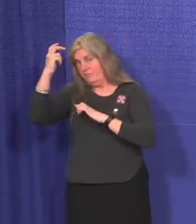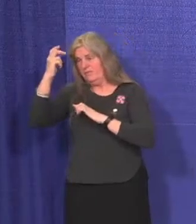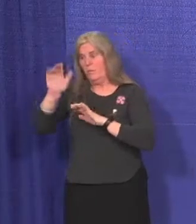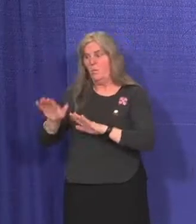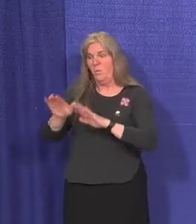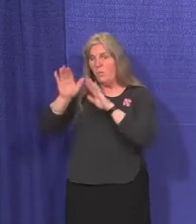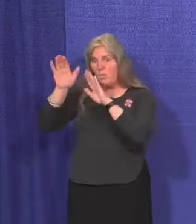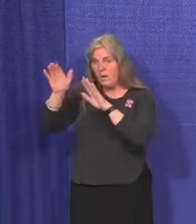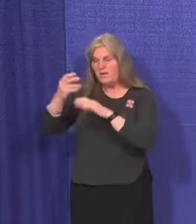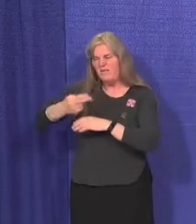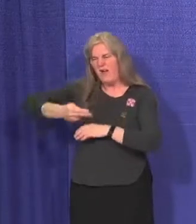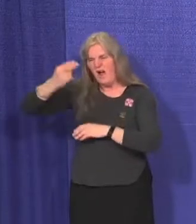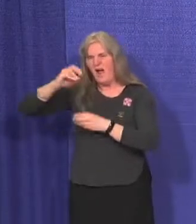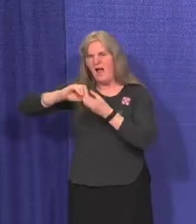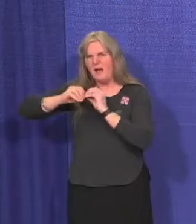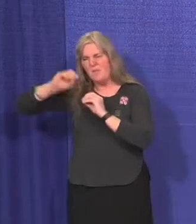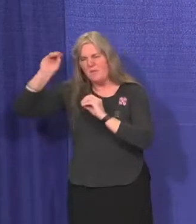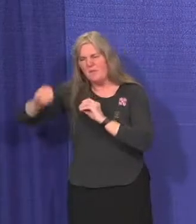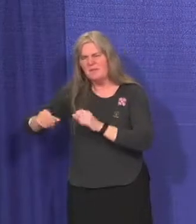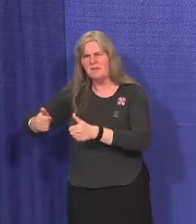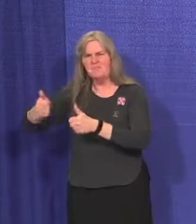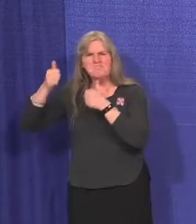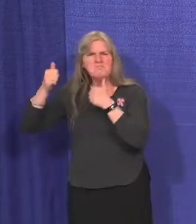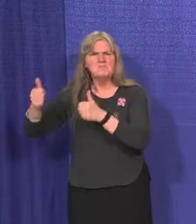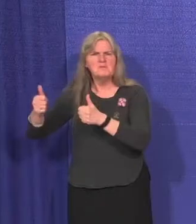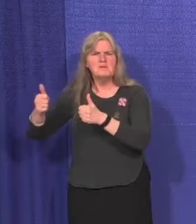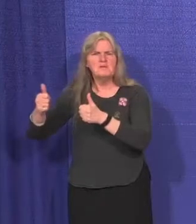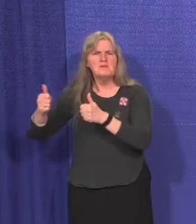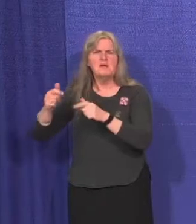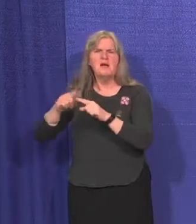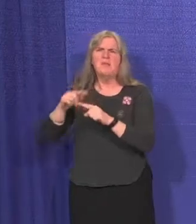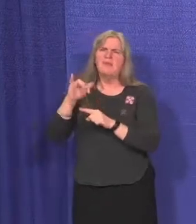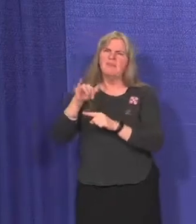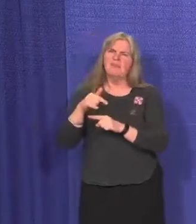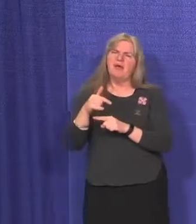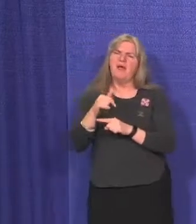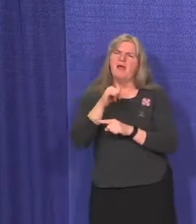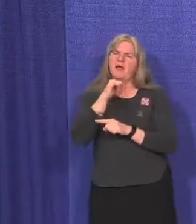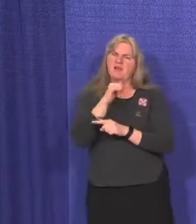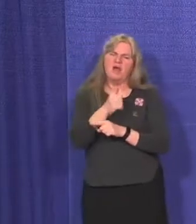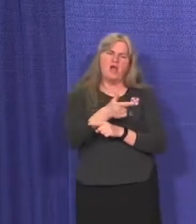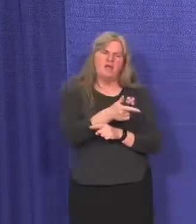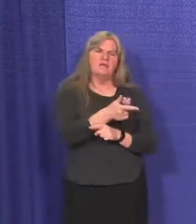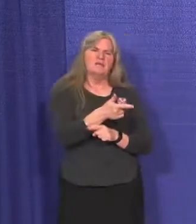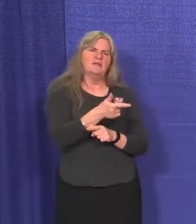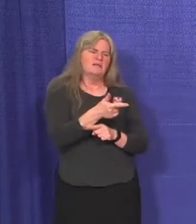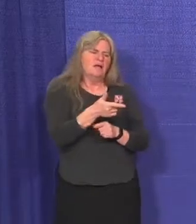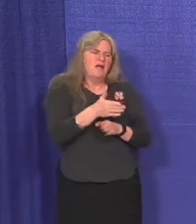comes back to the individual reason for vaccinating people to